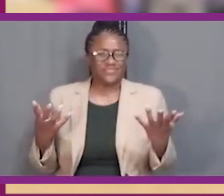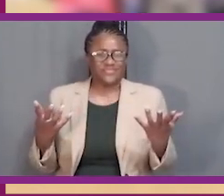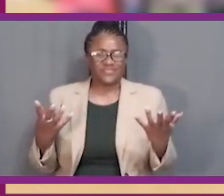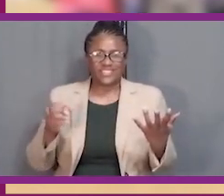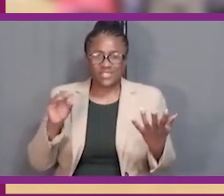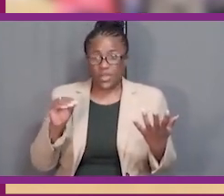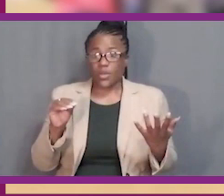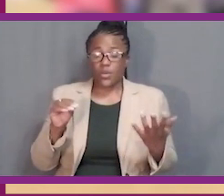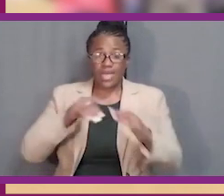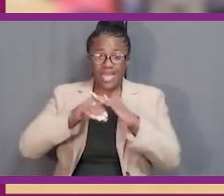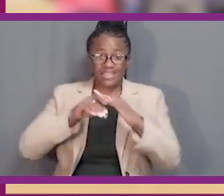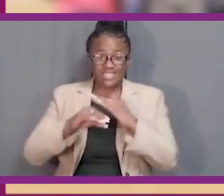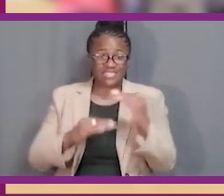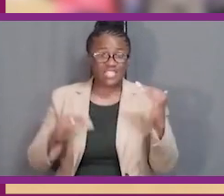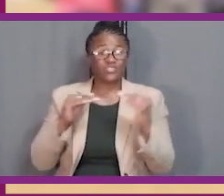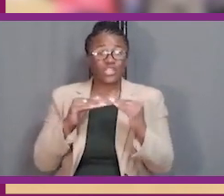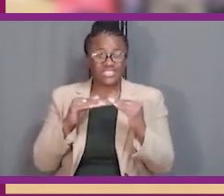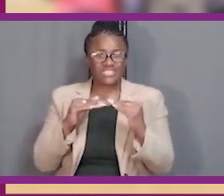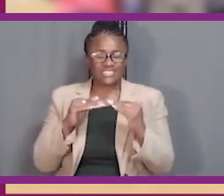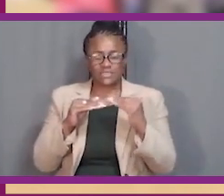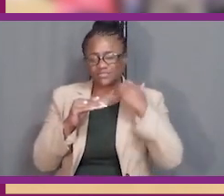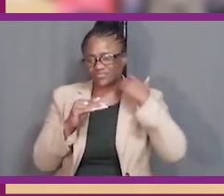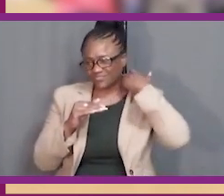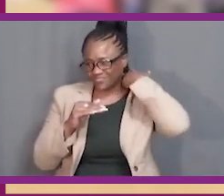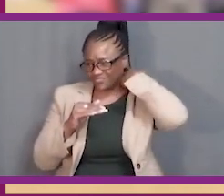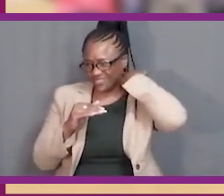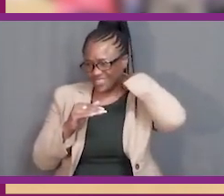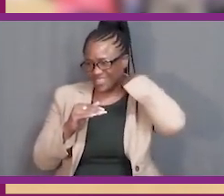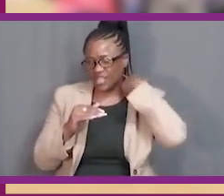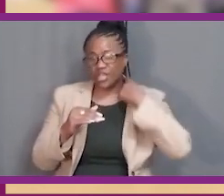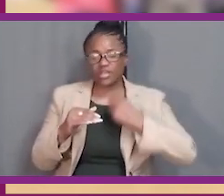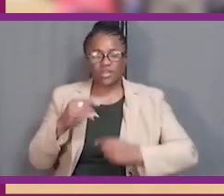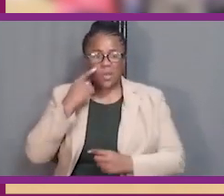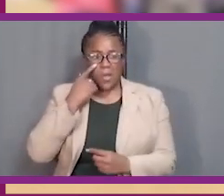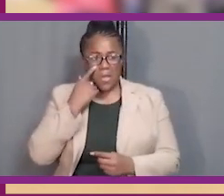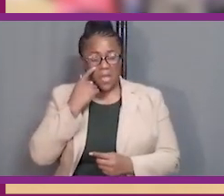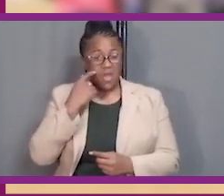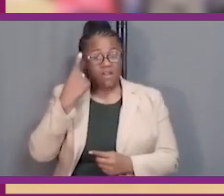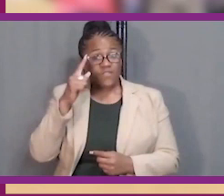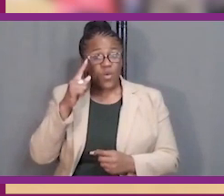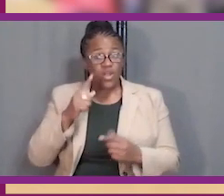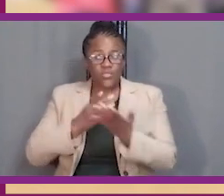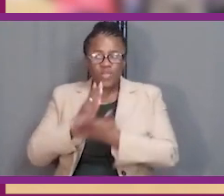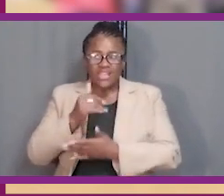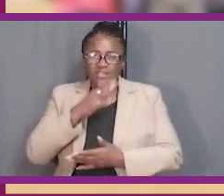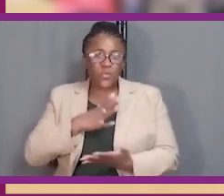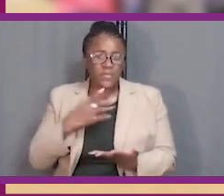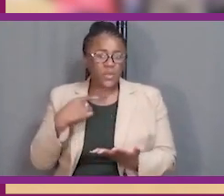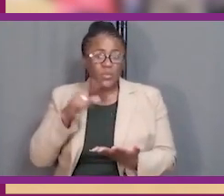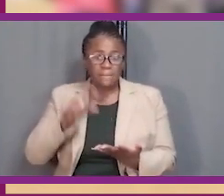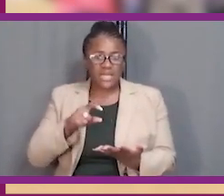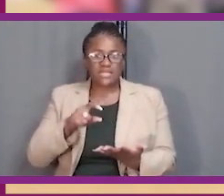these women, we have to infiltrate, we have to get into these women-led organizations and go work,